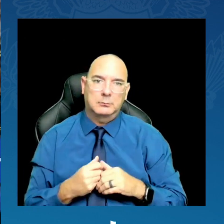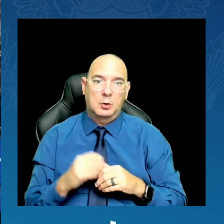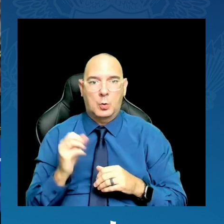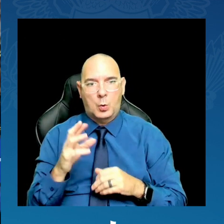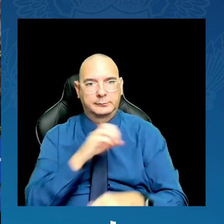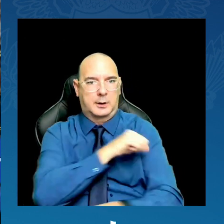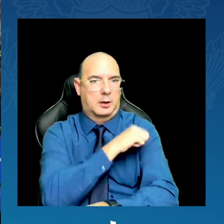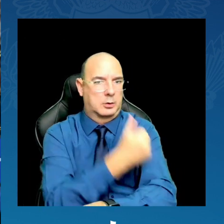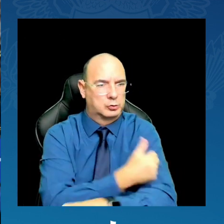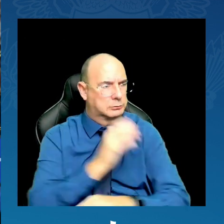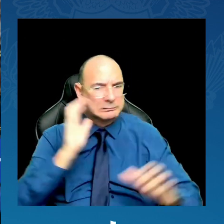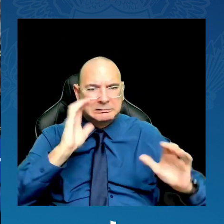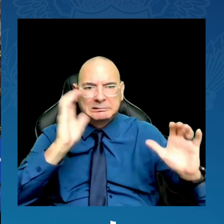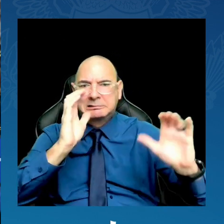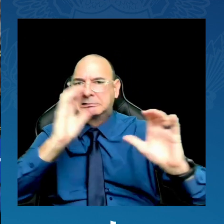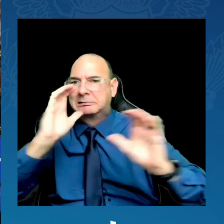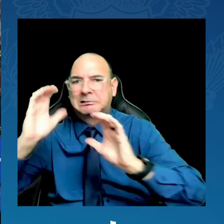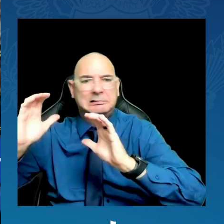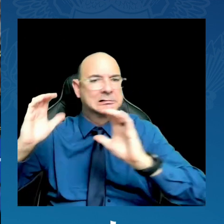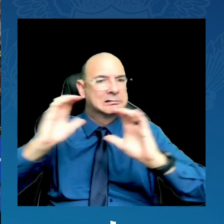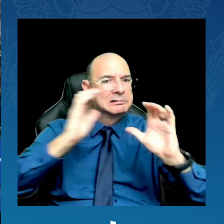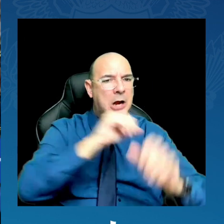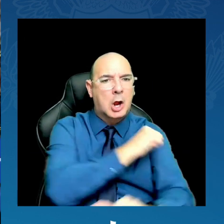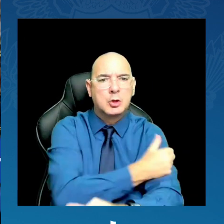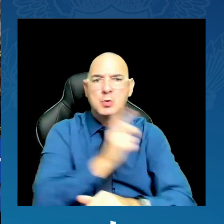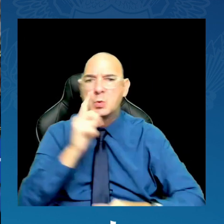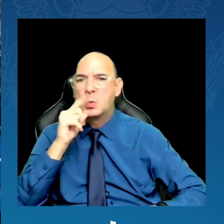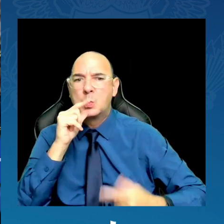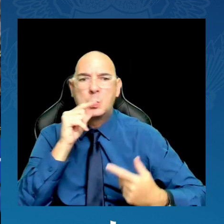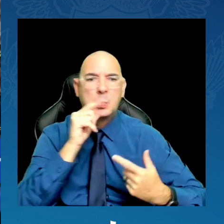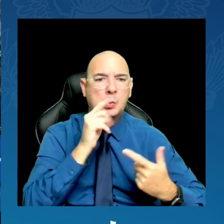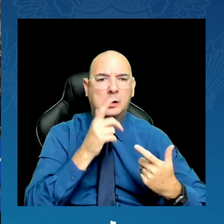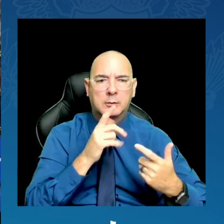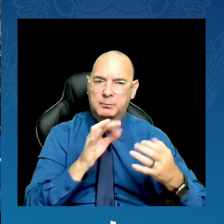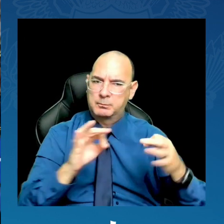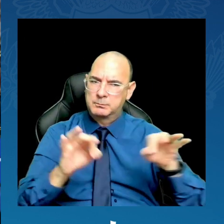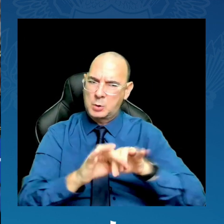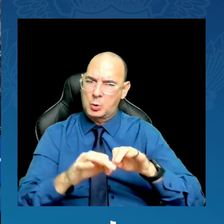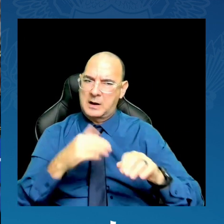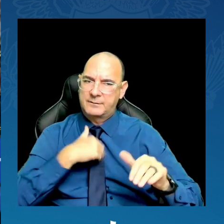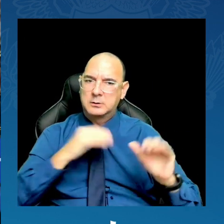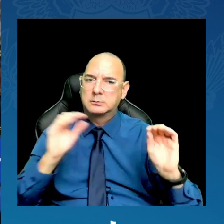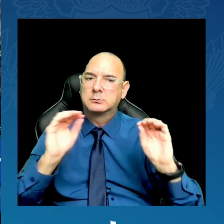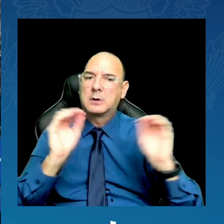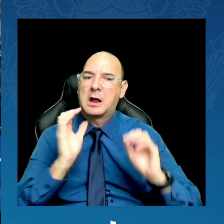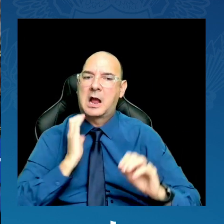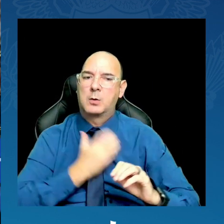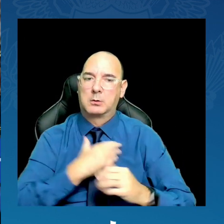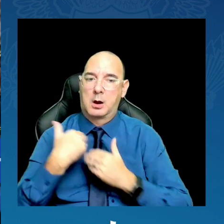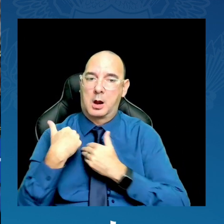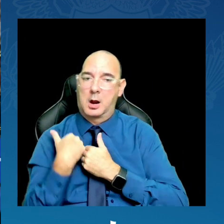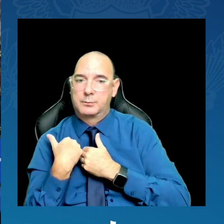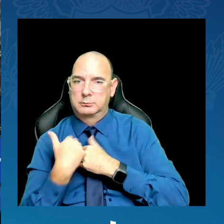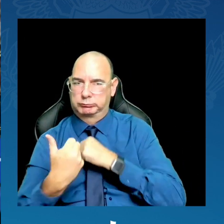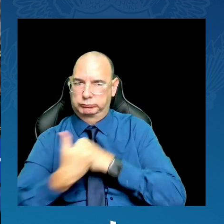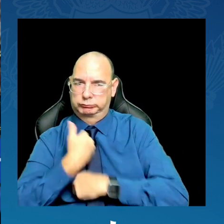and most importantly, to make sure that none of our obligations go unmet. I thank the Council for their attention